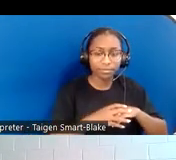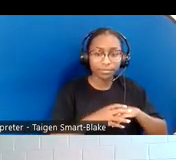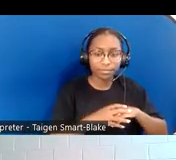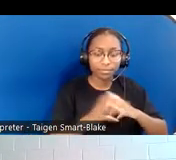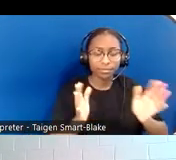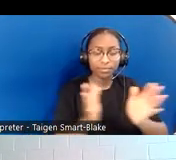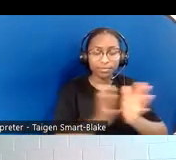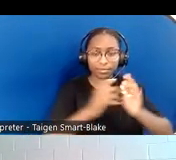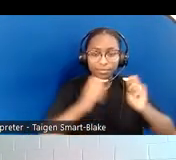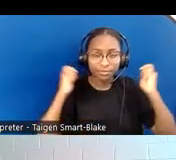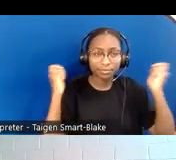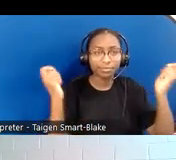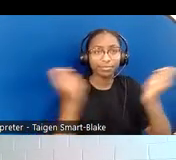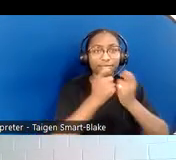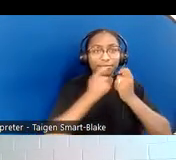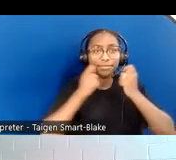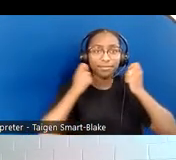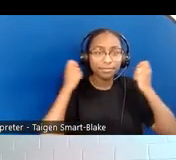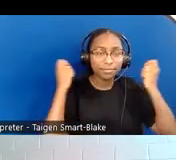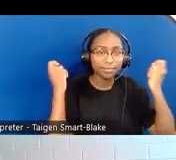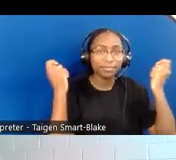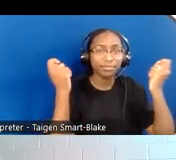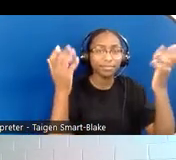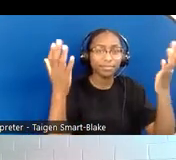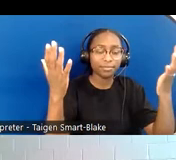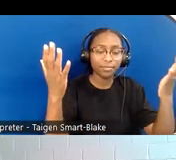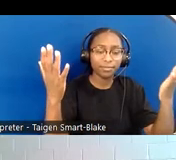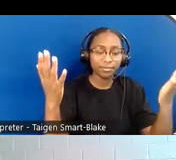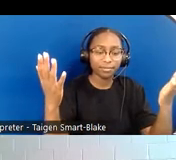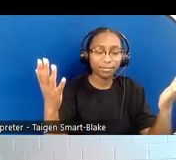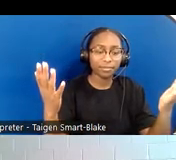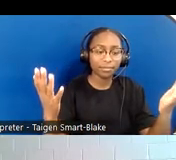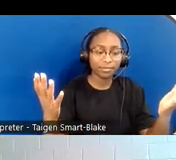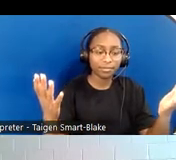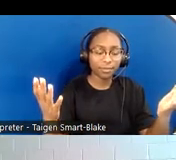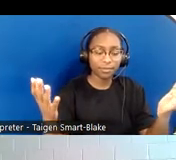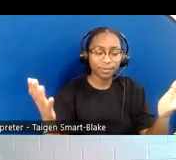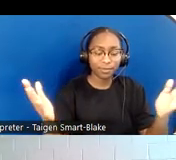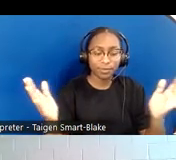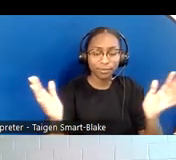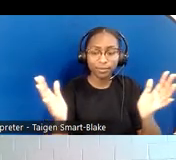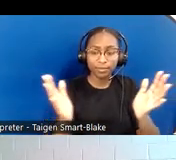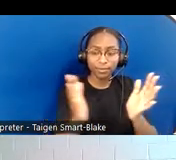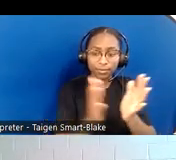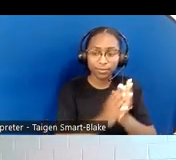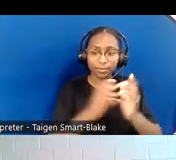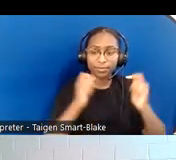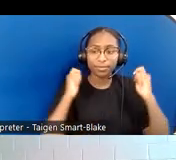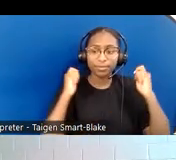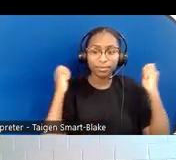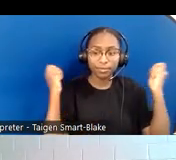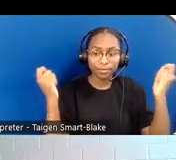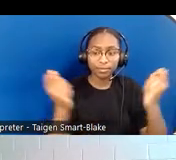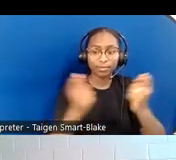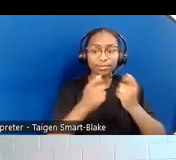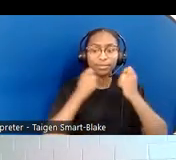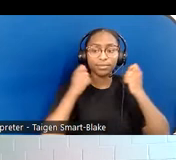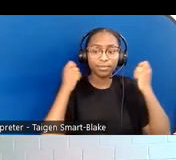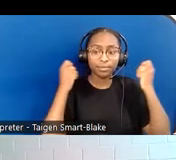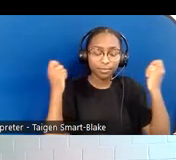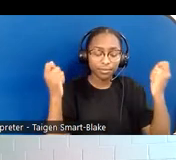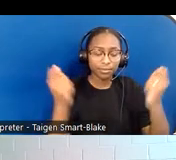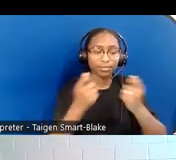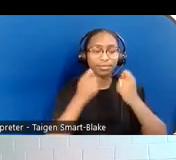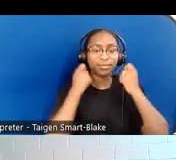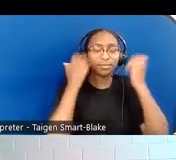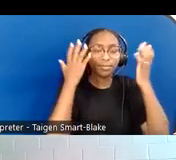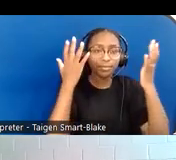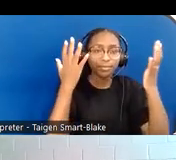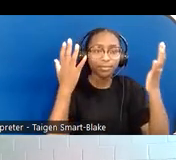Hallelujah, hallelujah